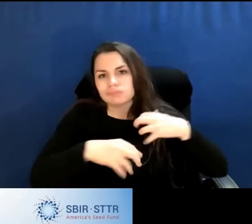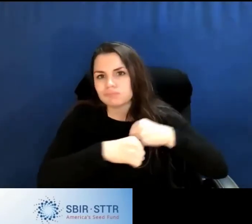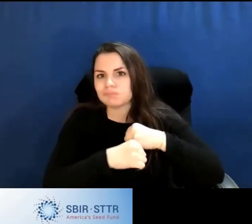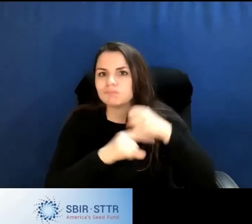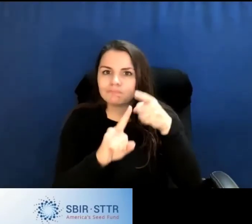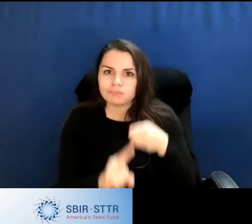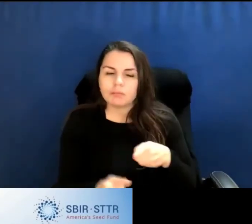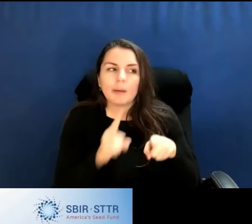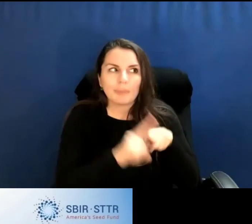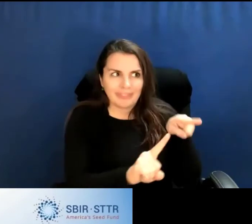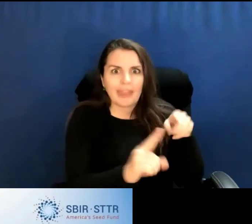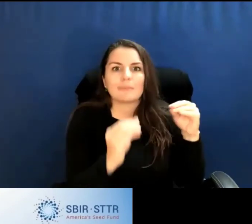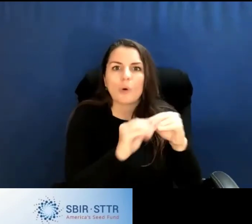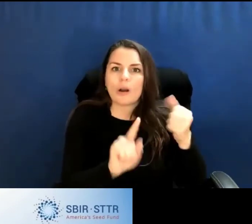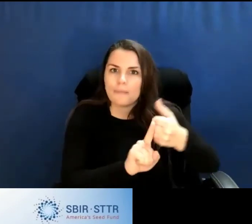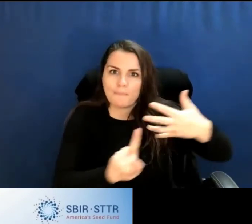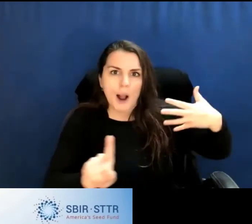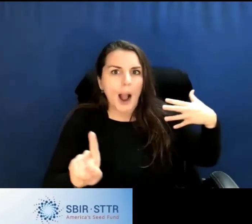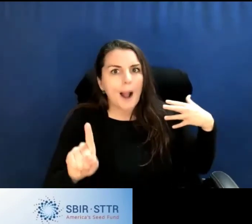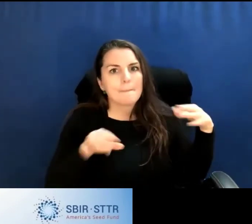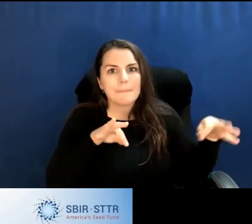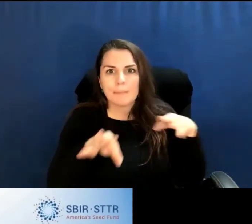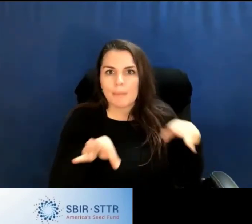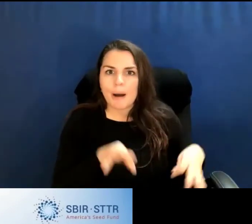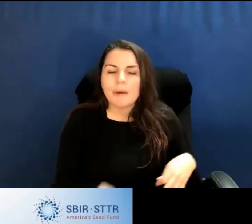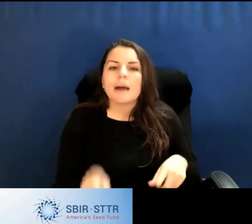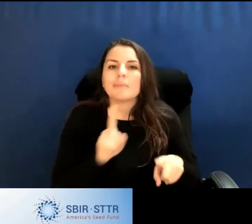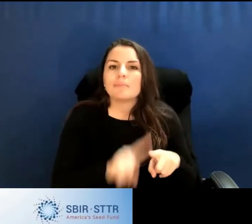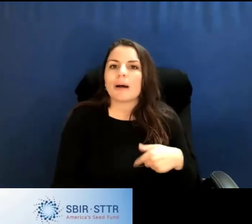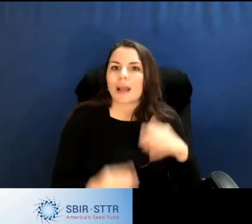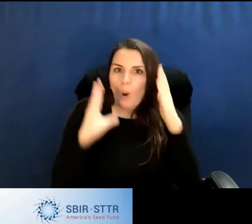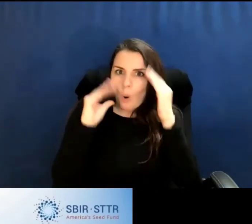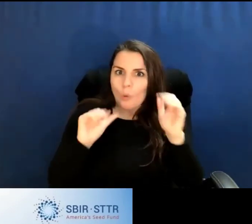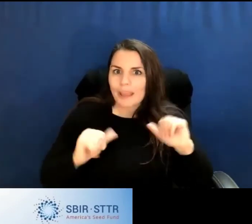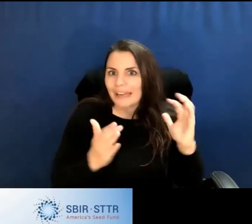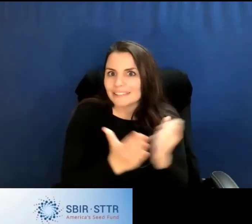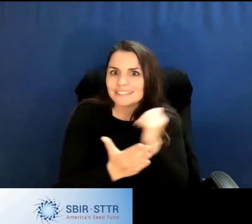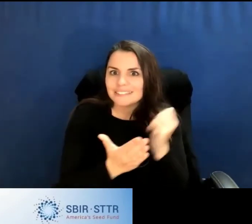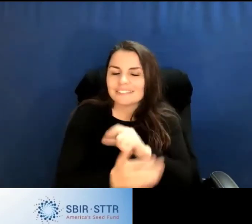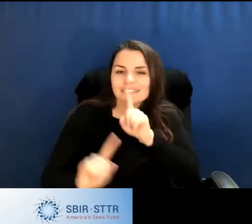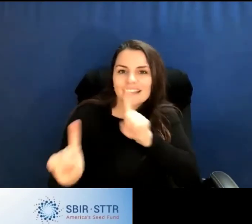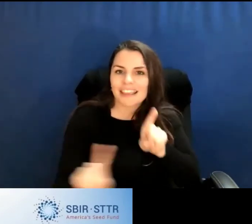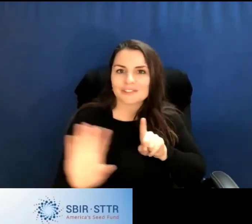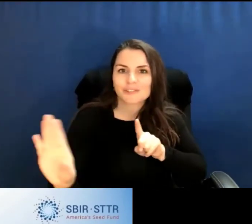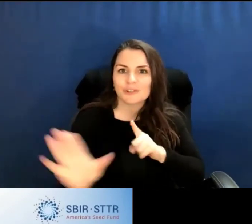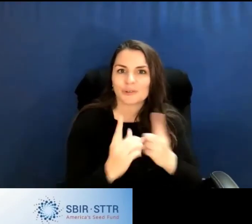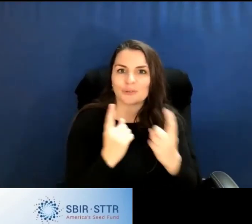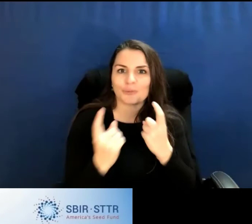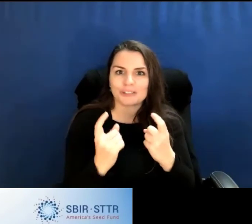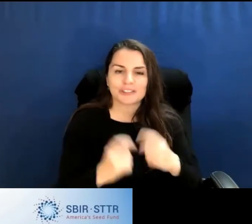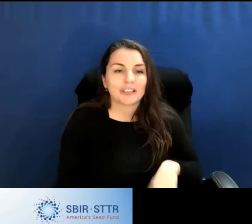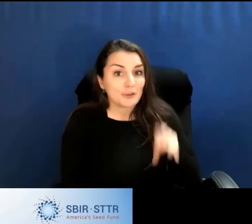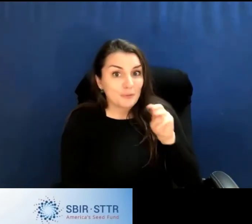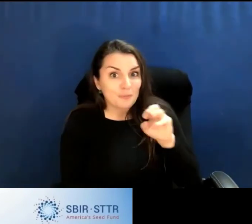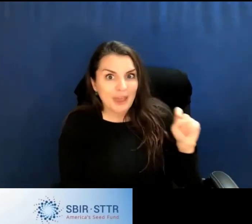We're hopefully going to hit many of the different questions. I'm seeing a bunch of questions come up, so hopefully, Matt, you've got all of those ready to go.